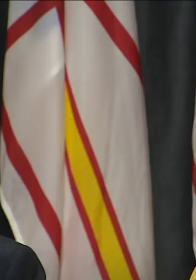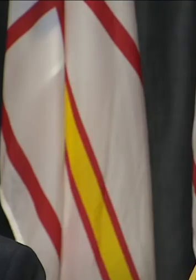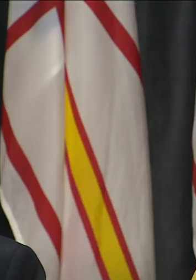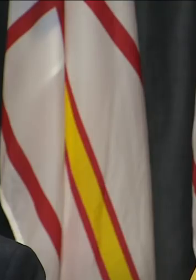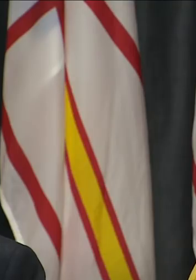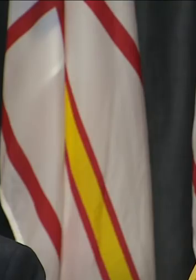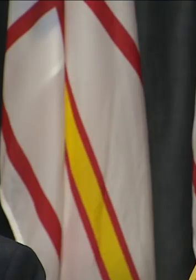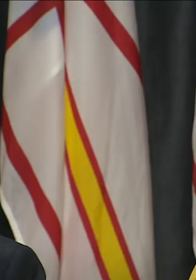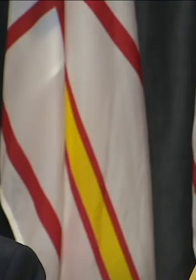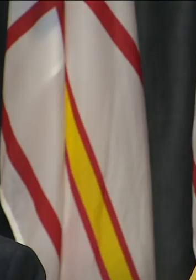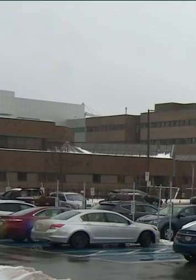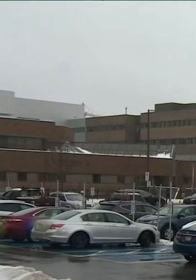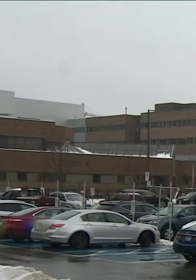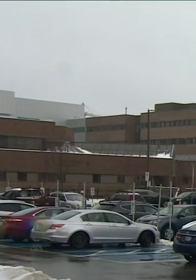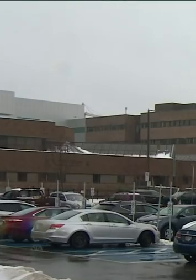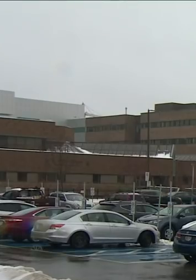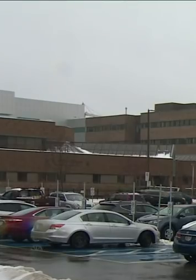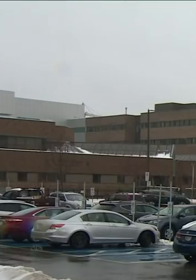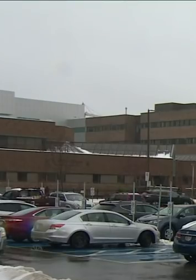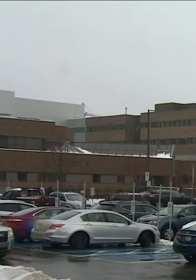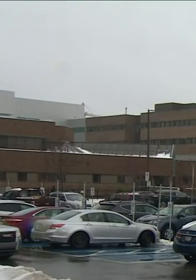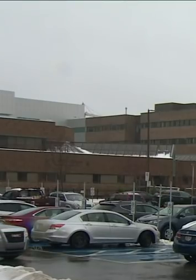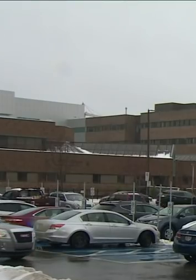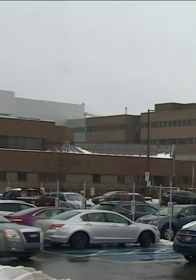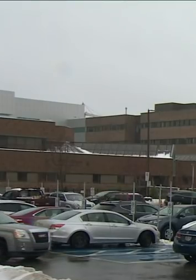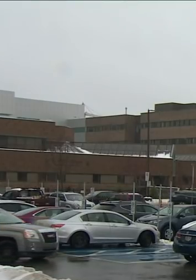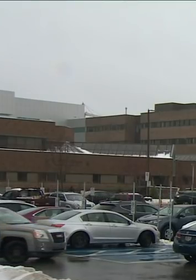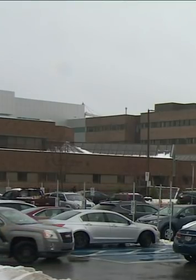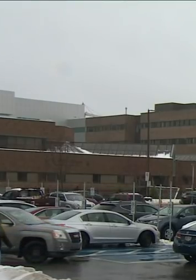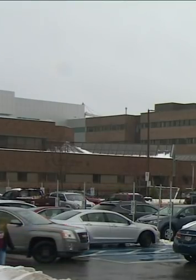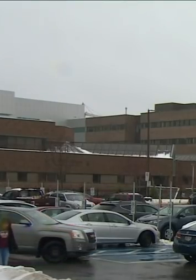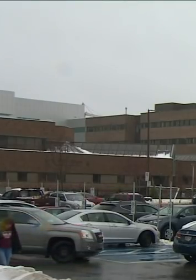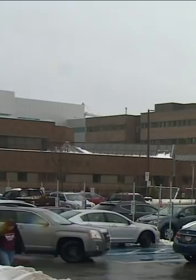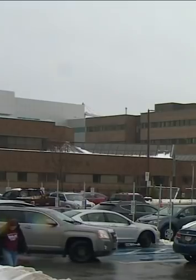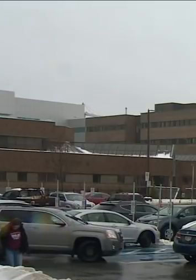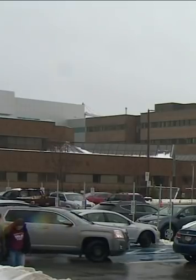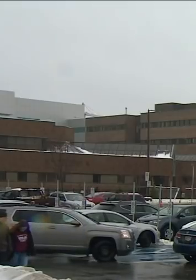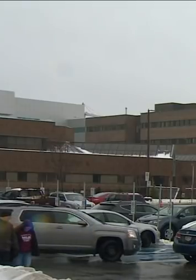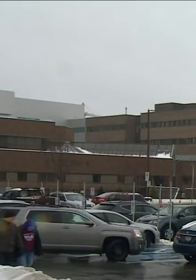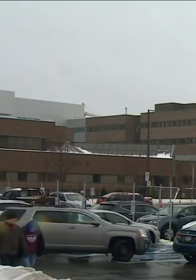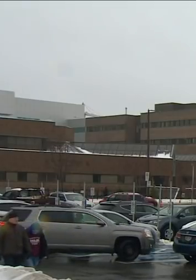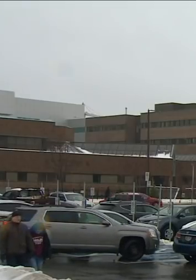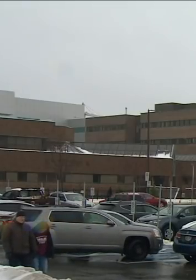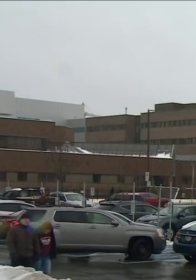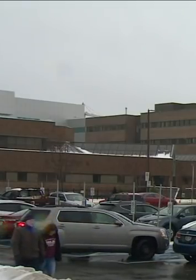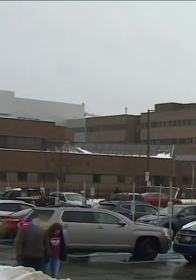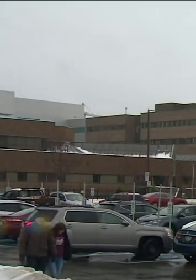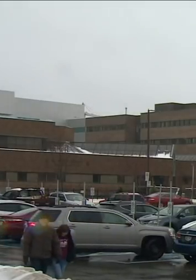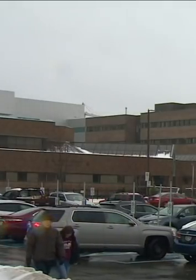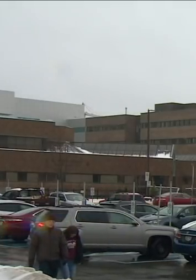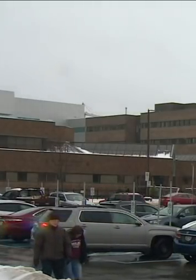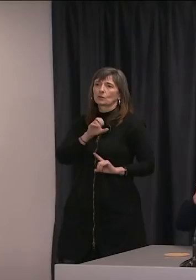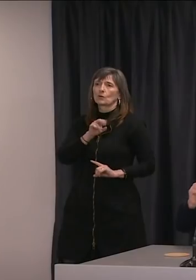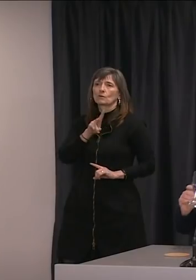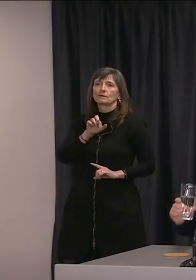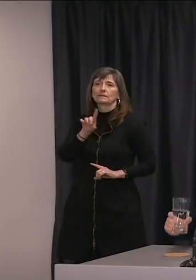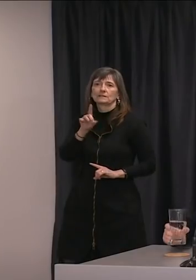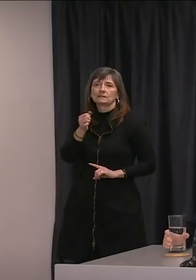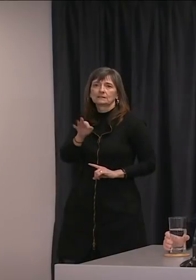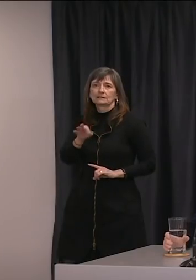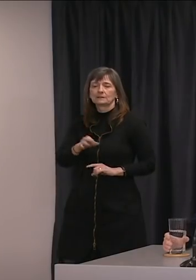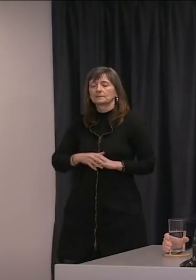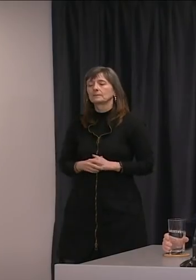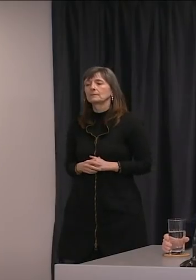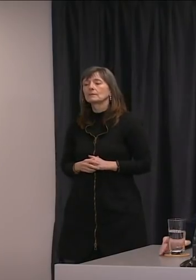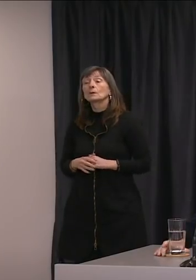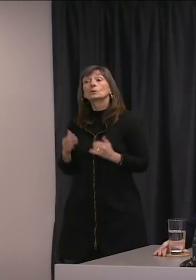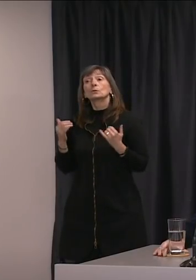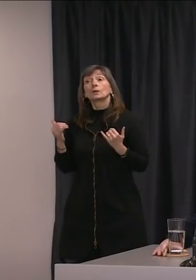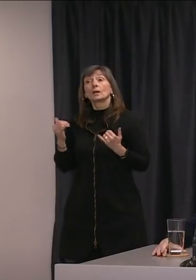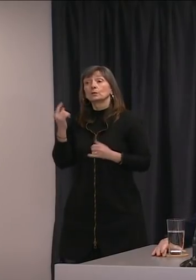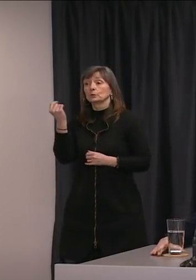AND BUSY TIMES OF THE